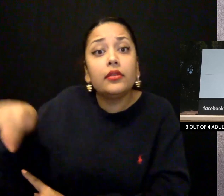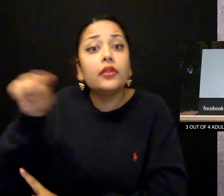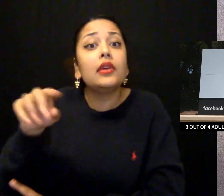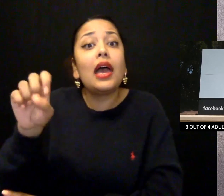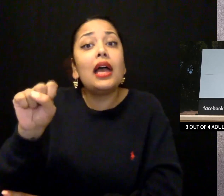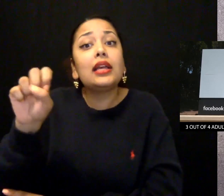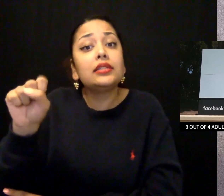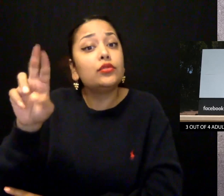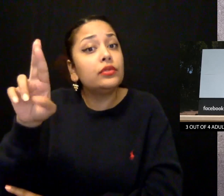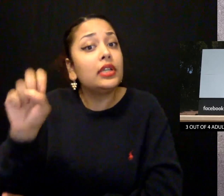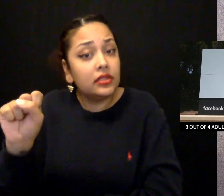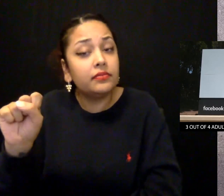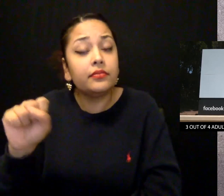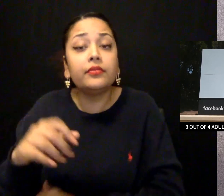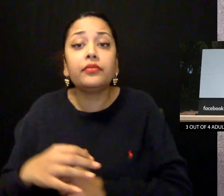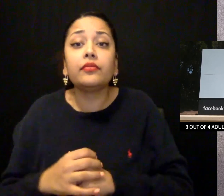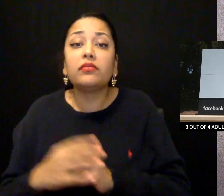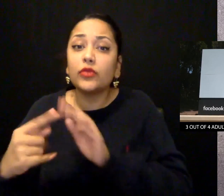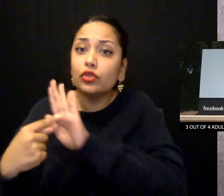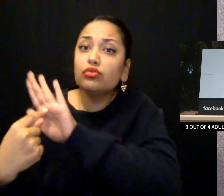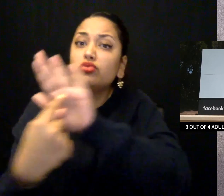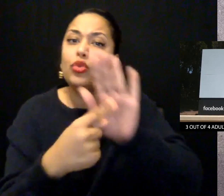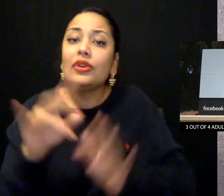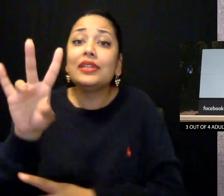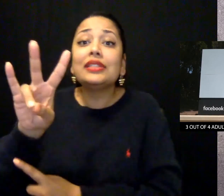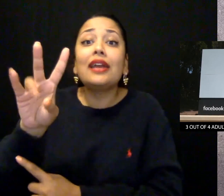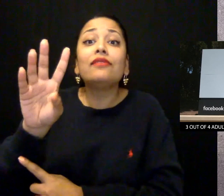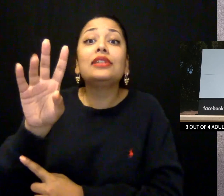according to a new CNN poll conducted by SSRS